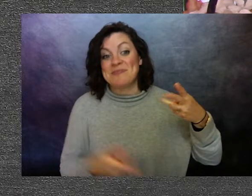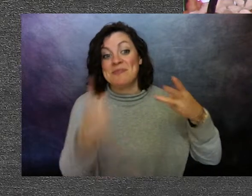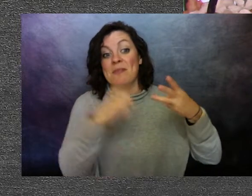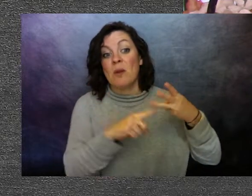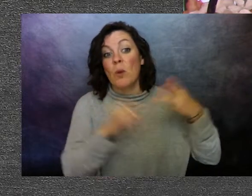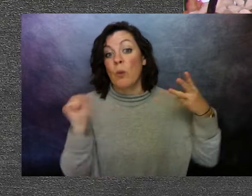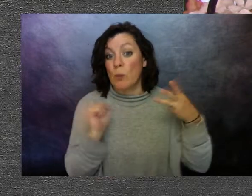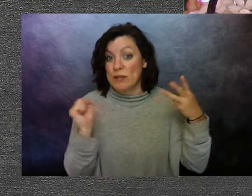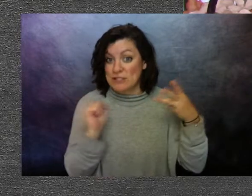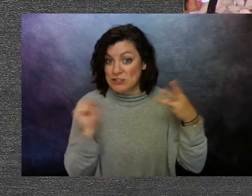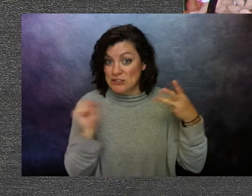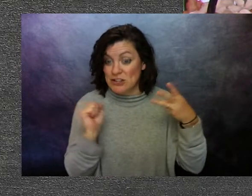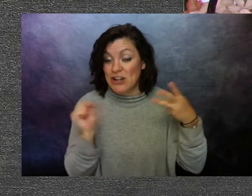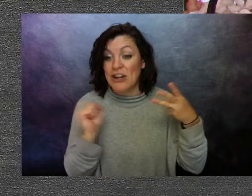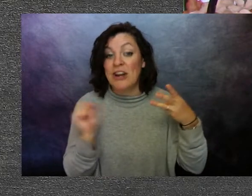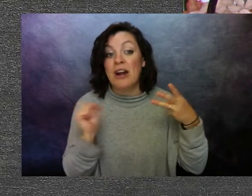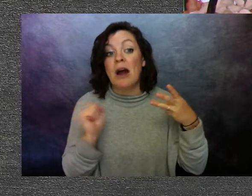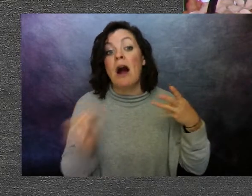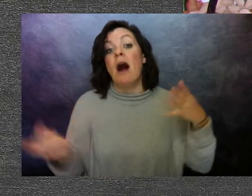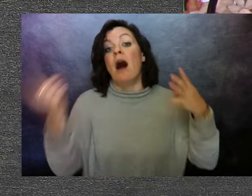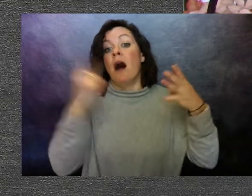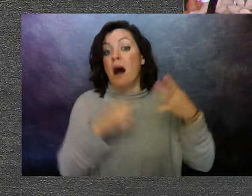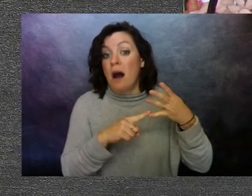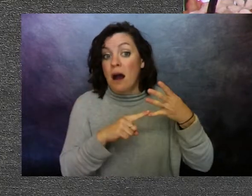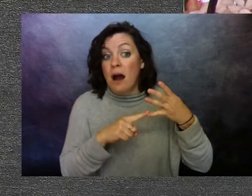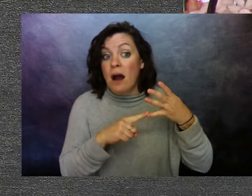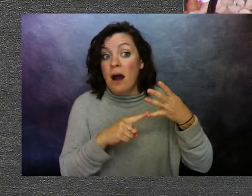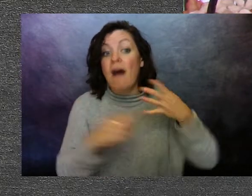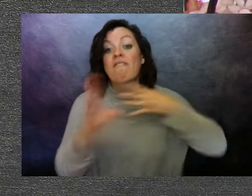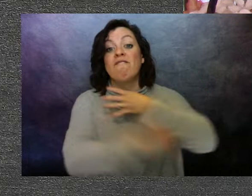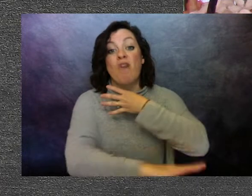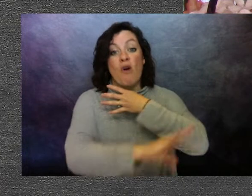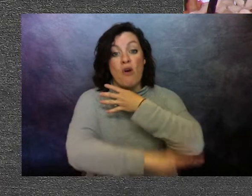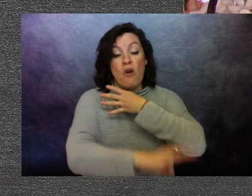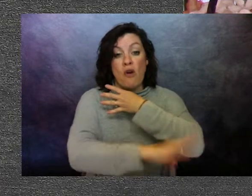or winter or fall?